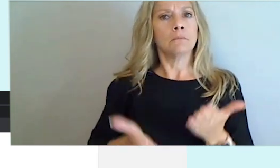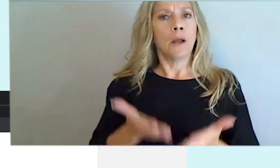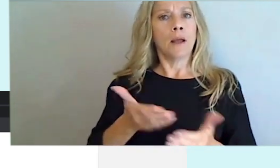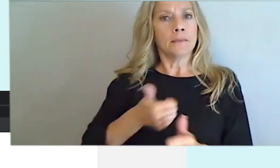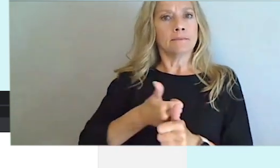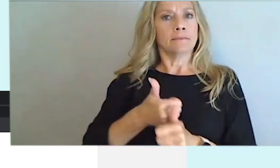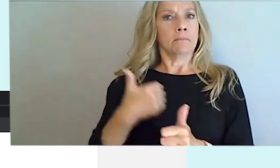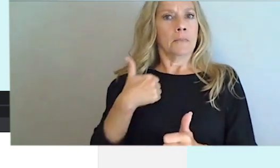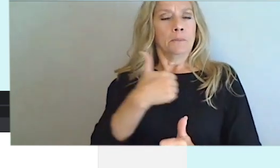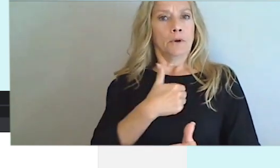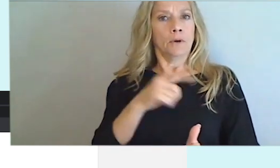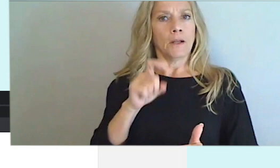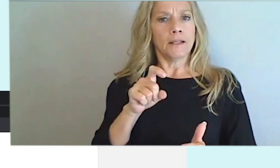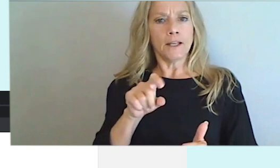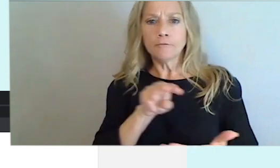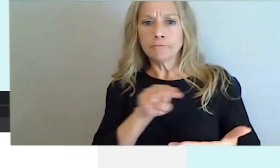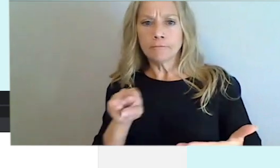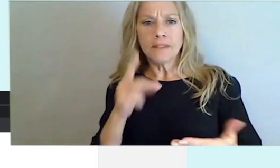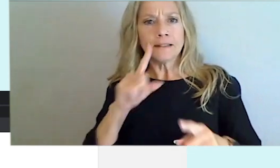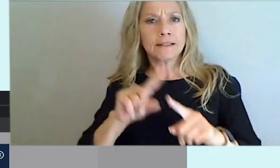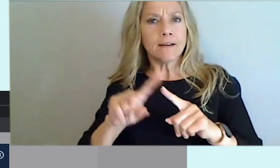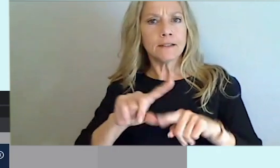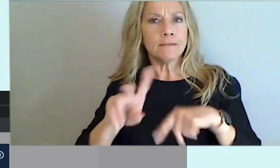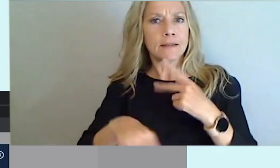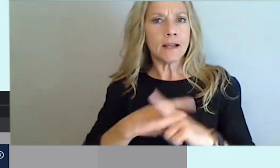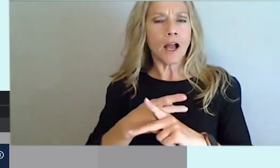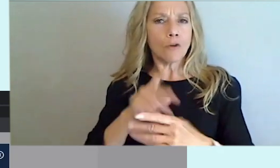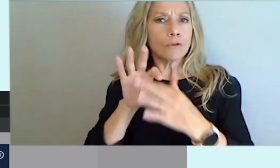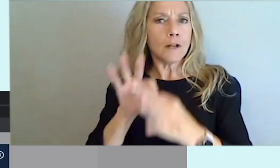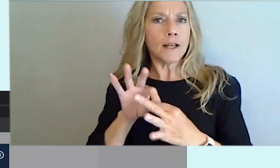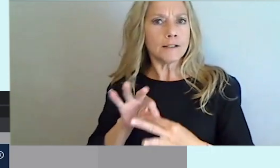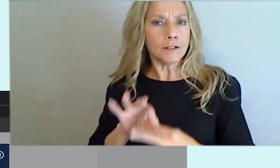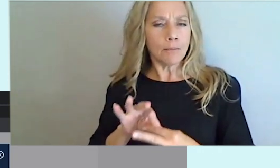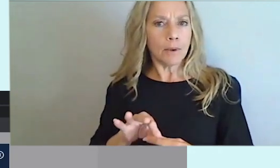of relationships for assisting persons, they can click on this hyperlink